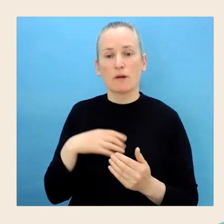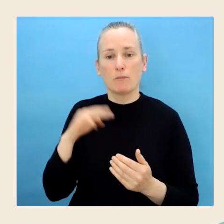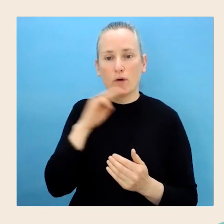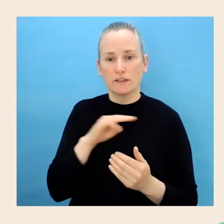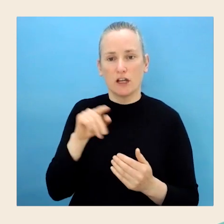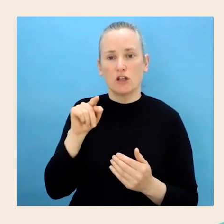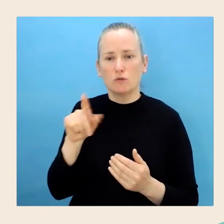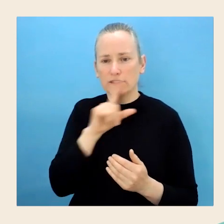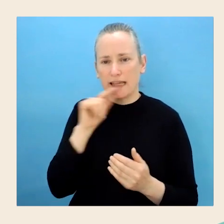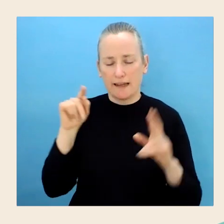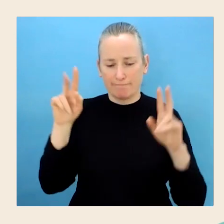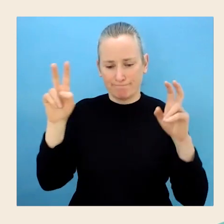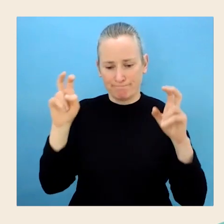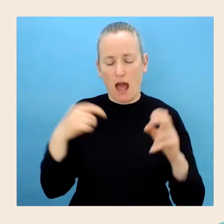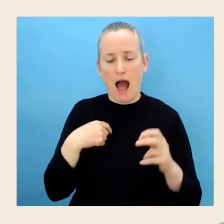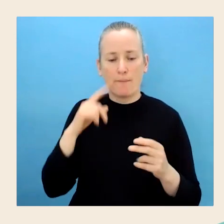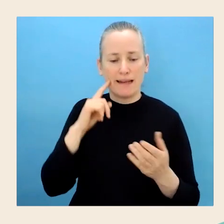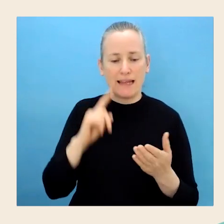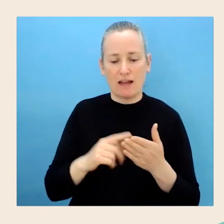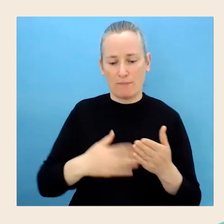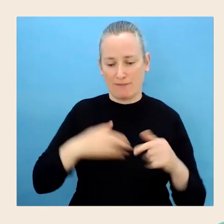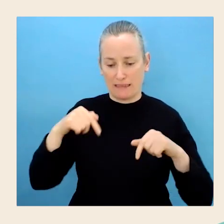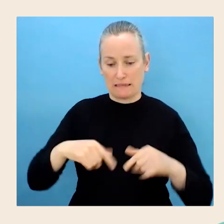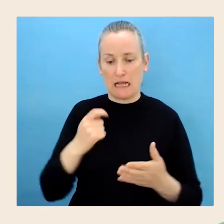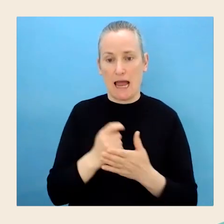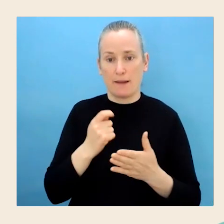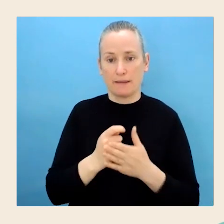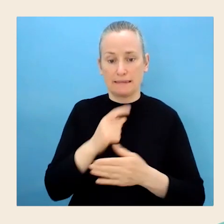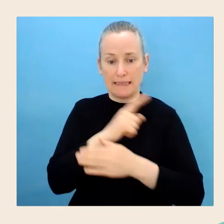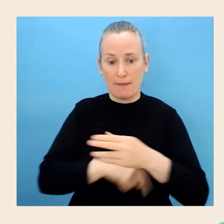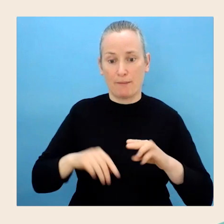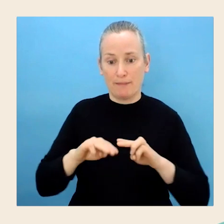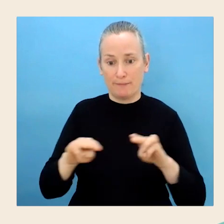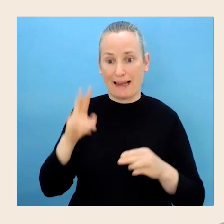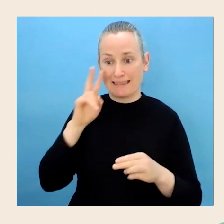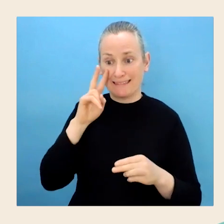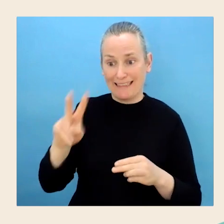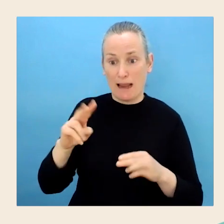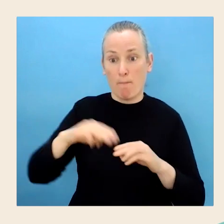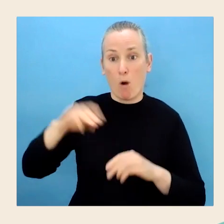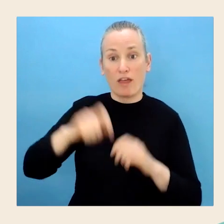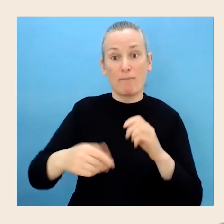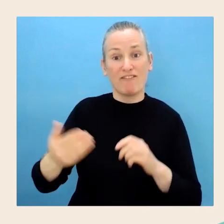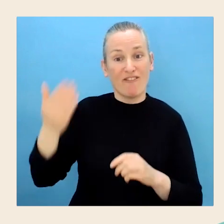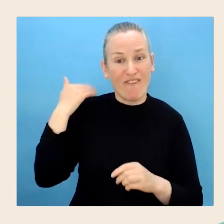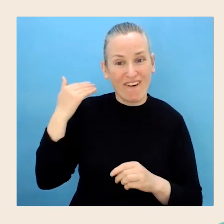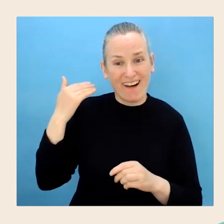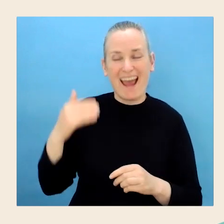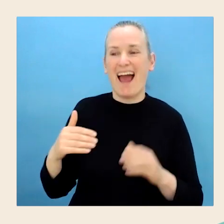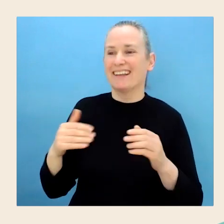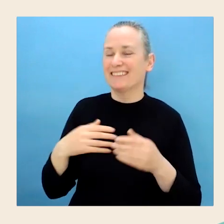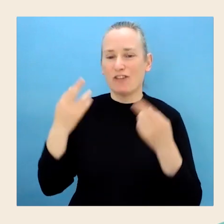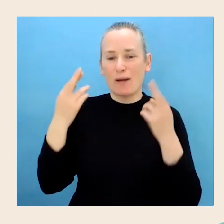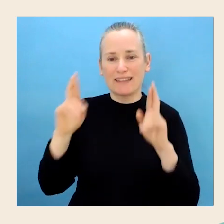where disabled people are more visible than ever before. And yet, while representation is exciting and important, it is not enough.